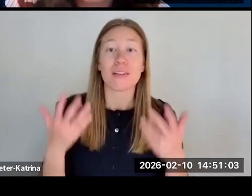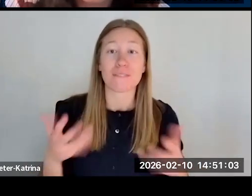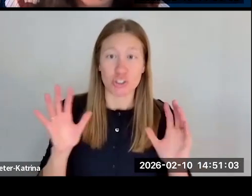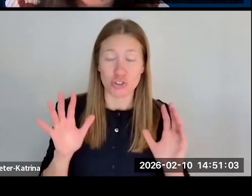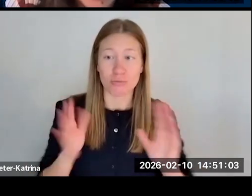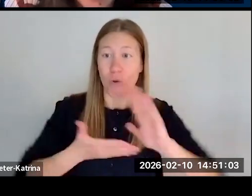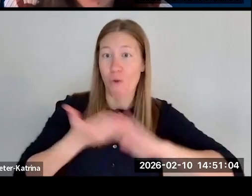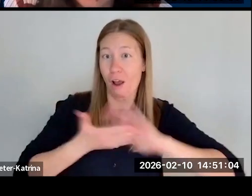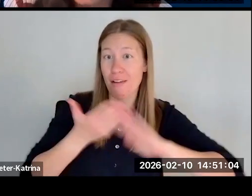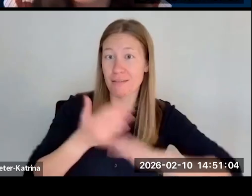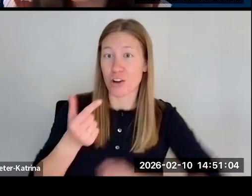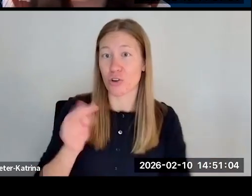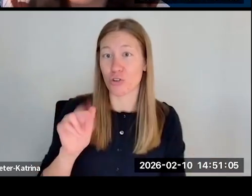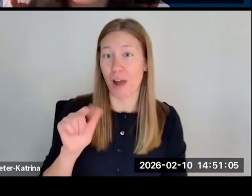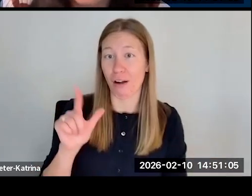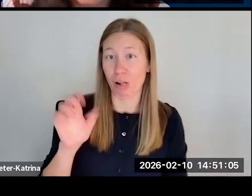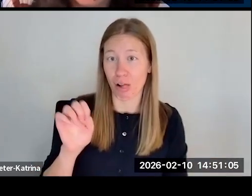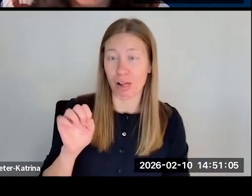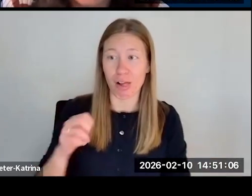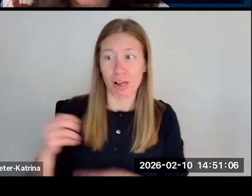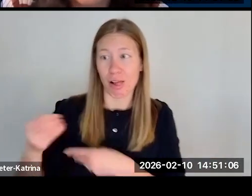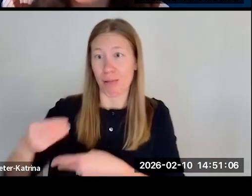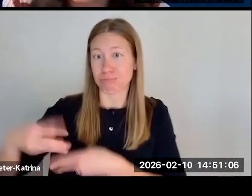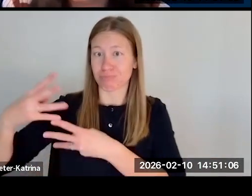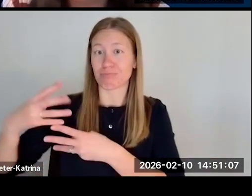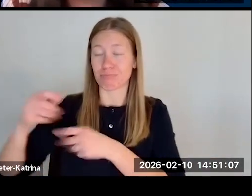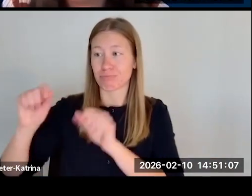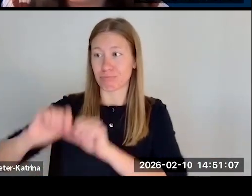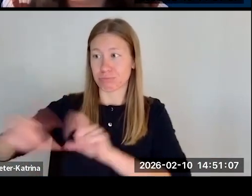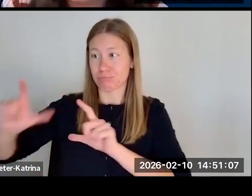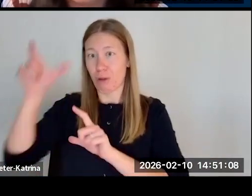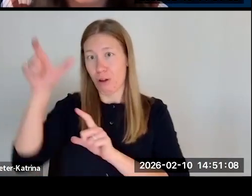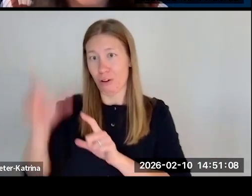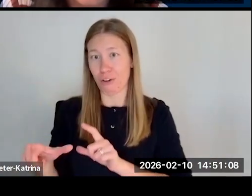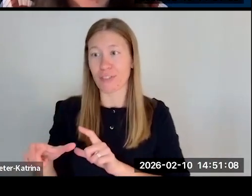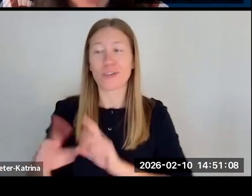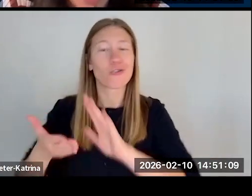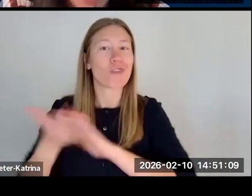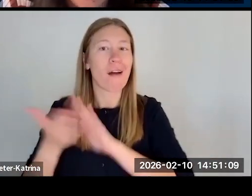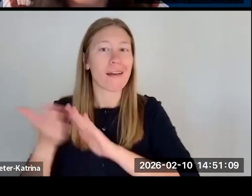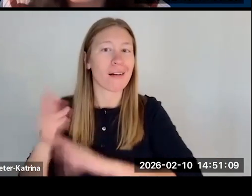of my screen and it's running a scan of my document for accessibility issues.